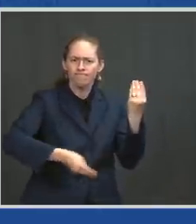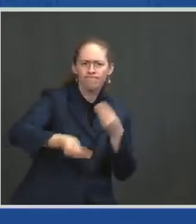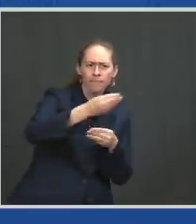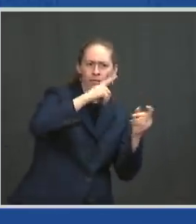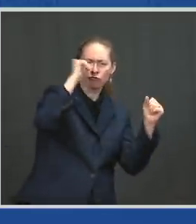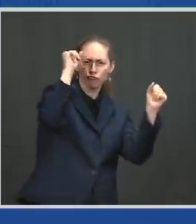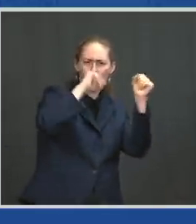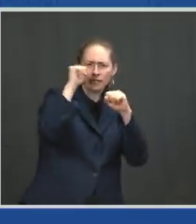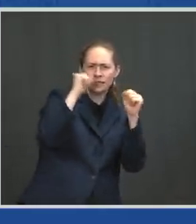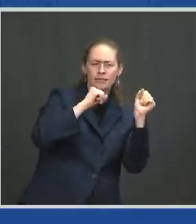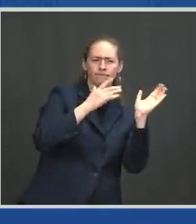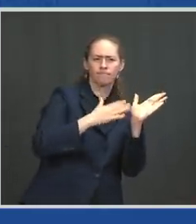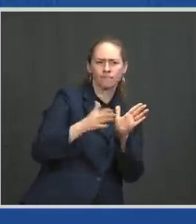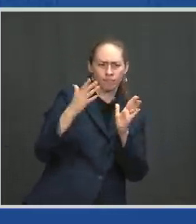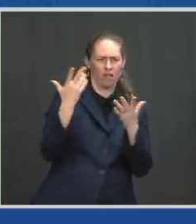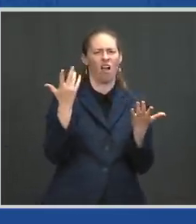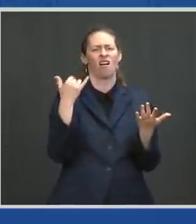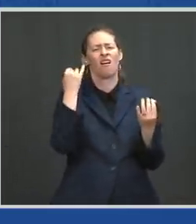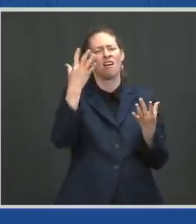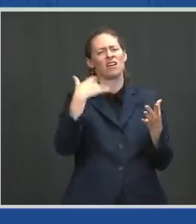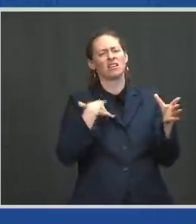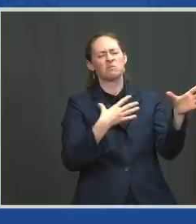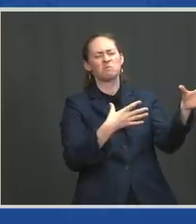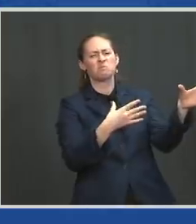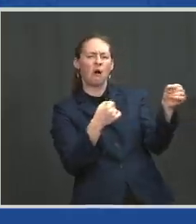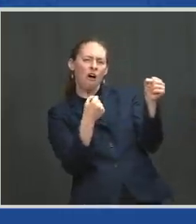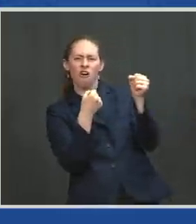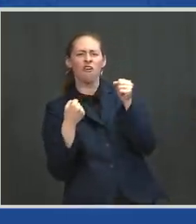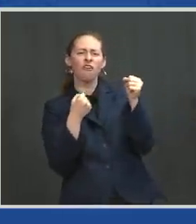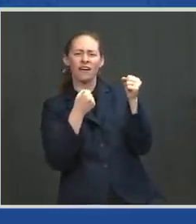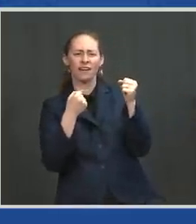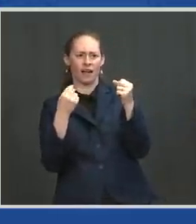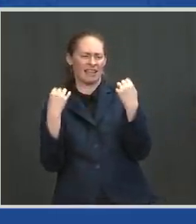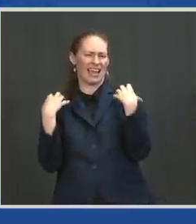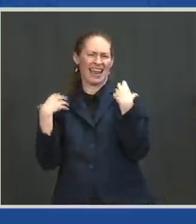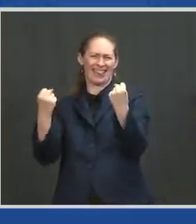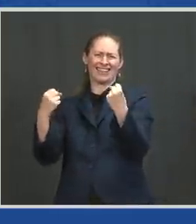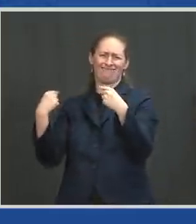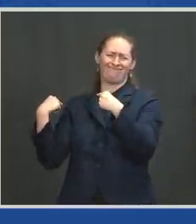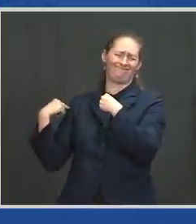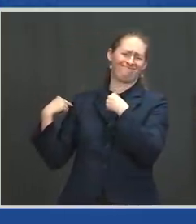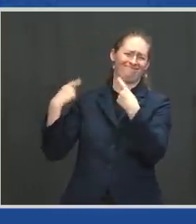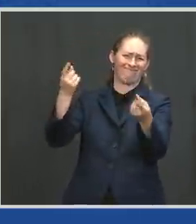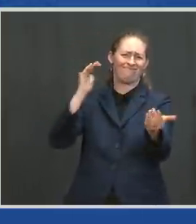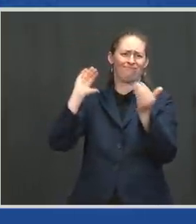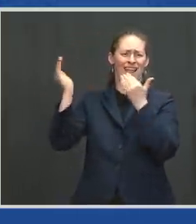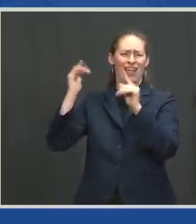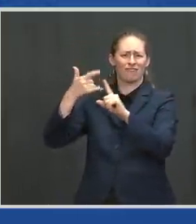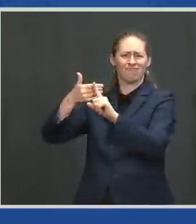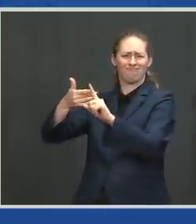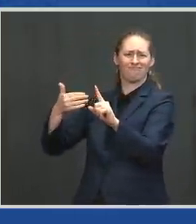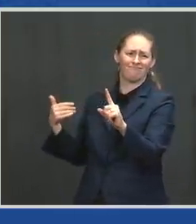this country has seen in decades. There is a group called the Organization of Economic Co-operation and Development --